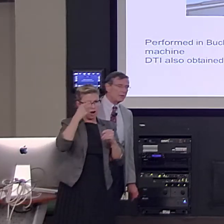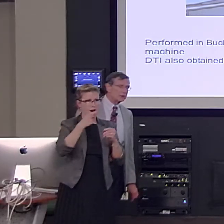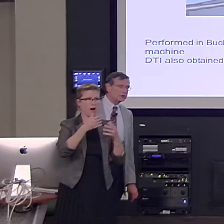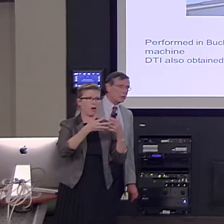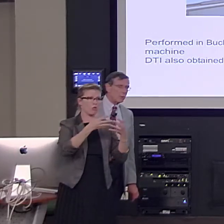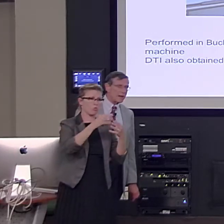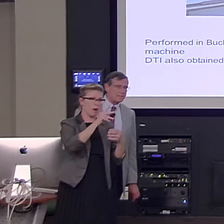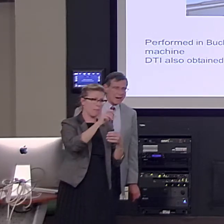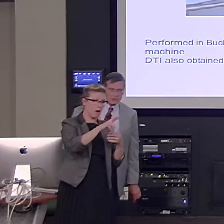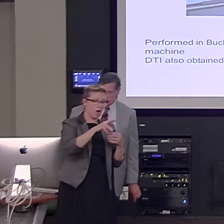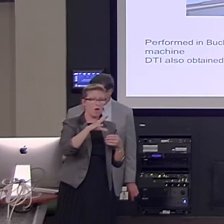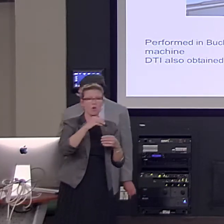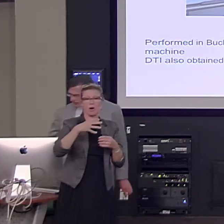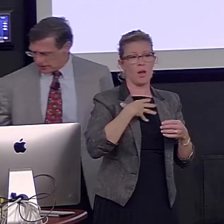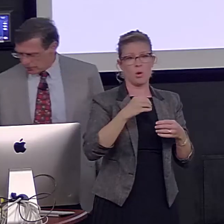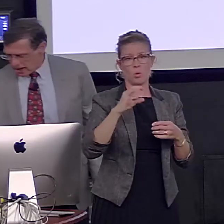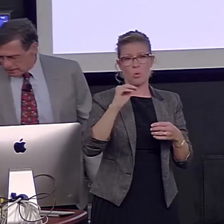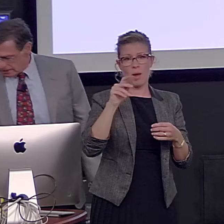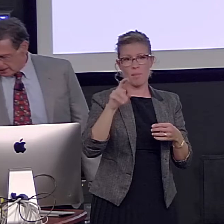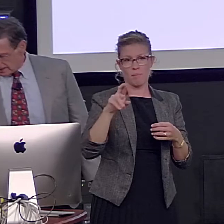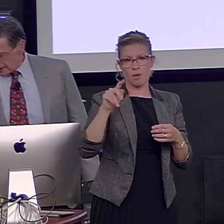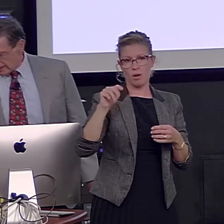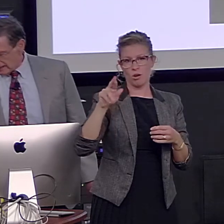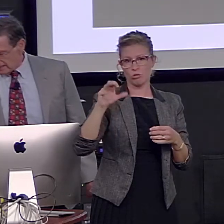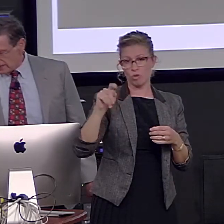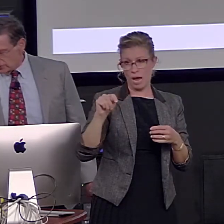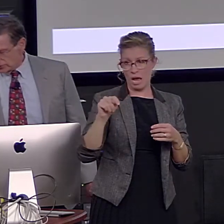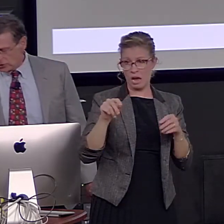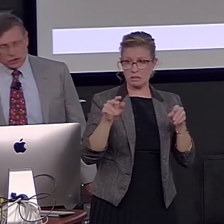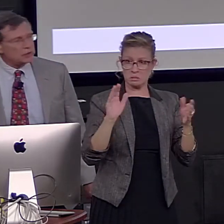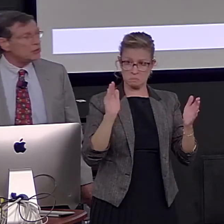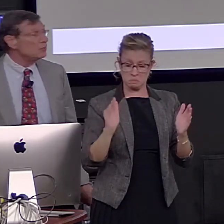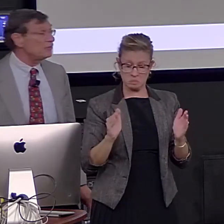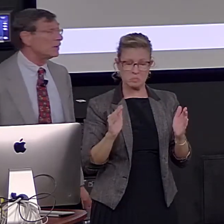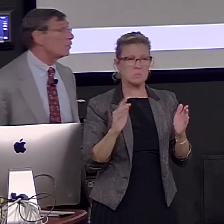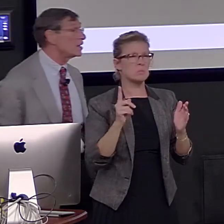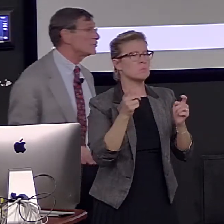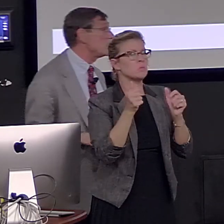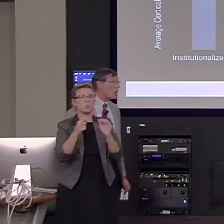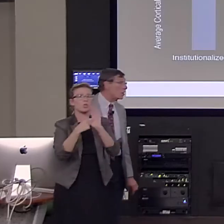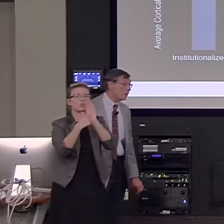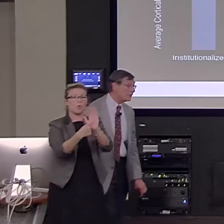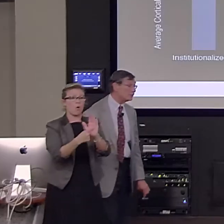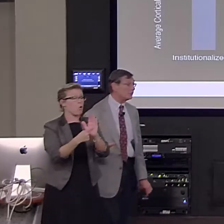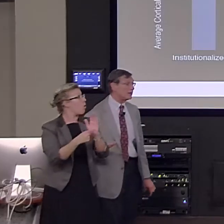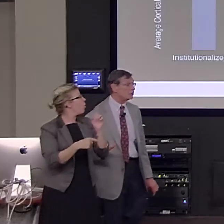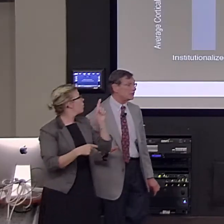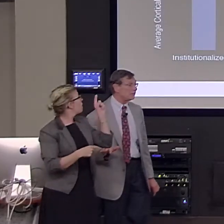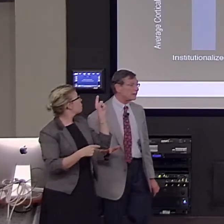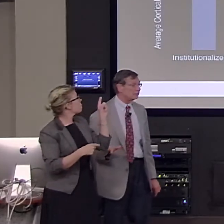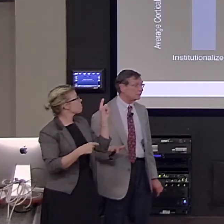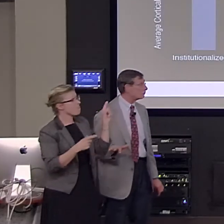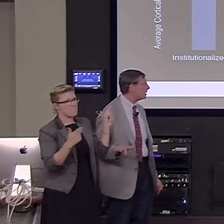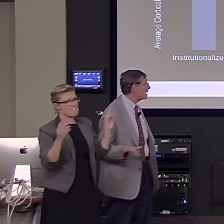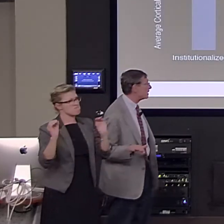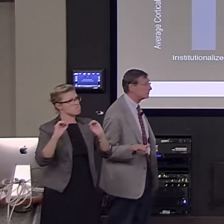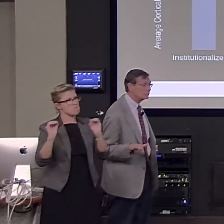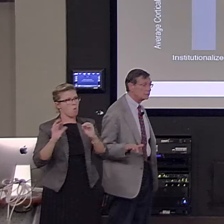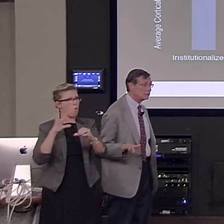and also at white matter tracks in the brain. And just to show you, there was no intervention effect for gray matter.